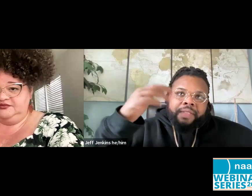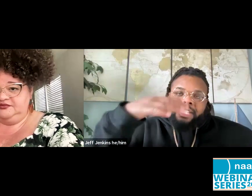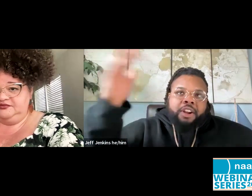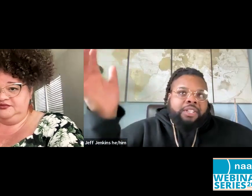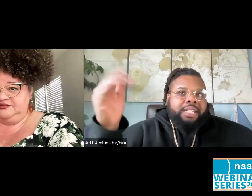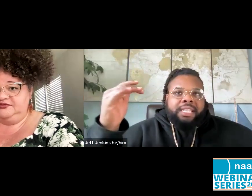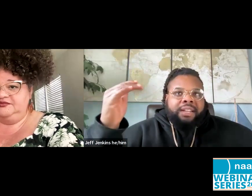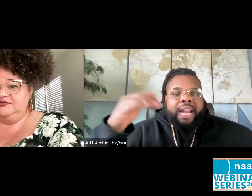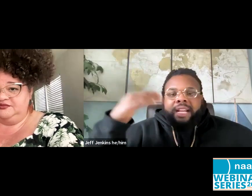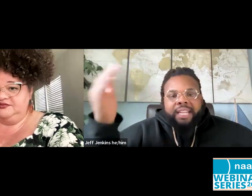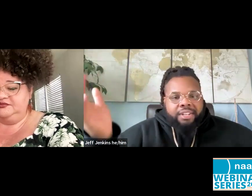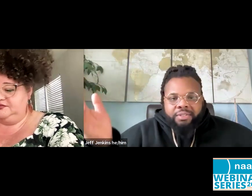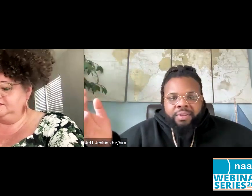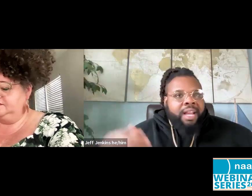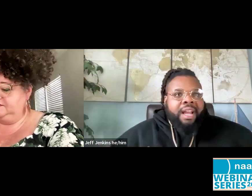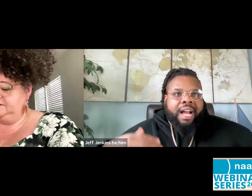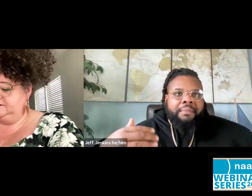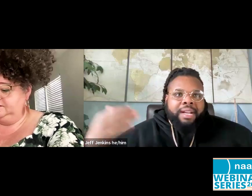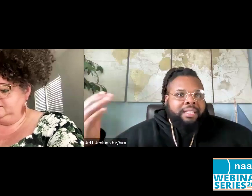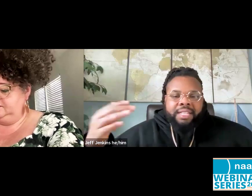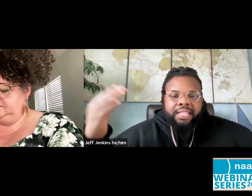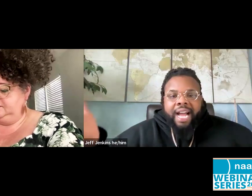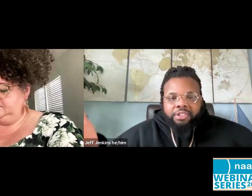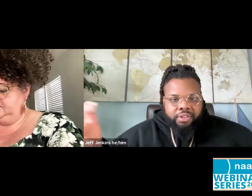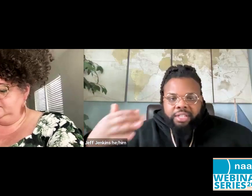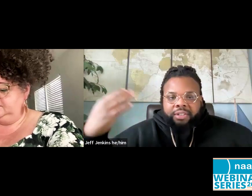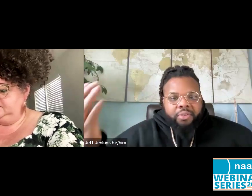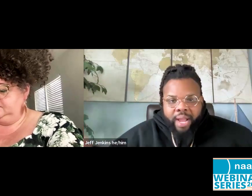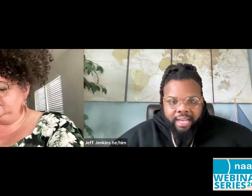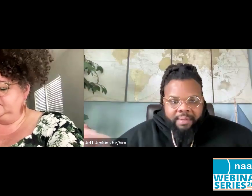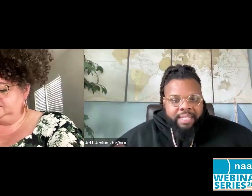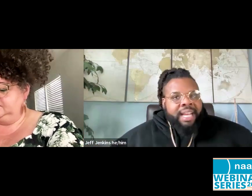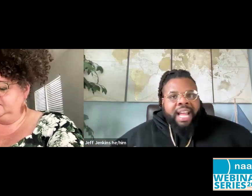excursions and stuff that I couldn't do because of the size. Restrictions are the weight limits.